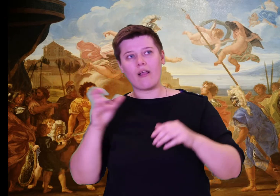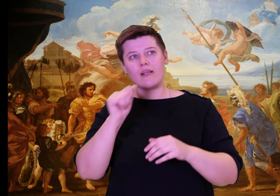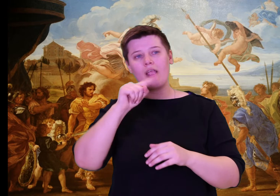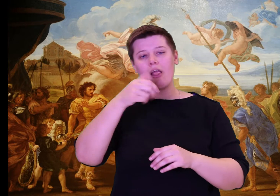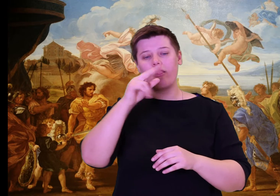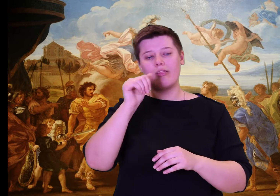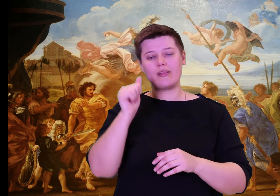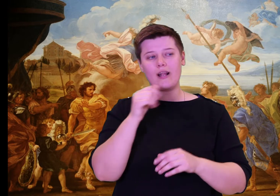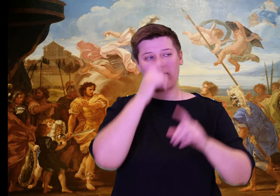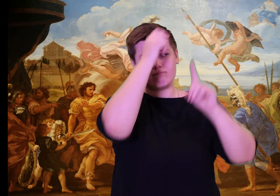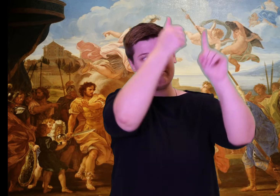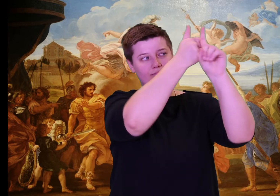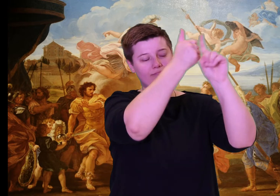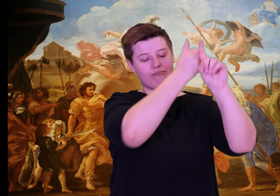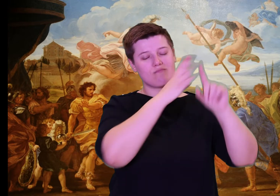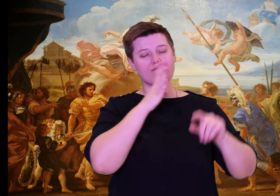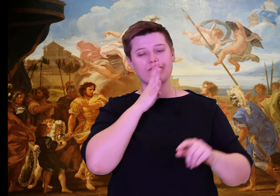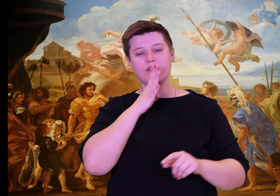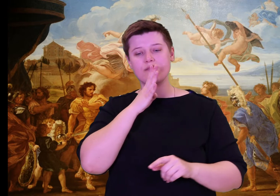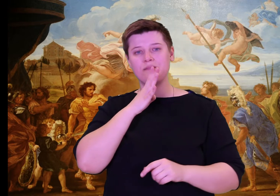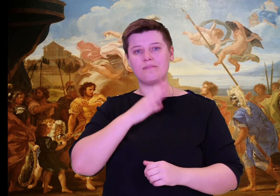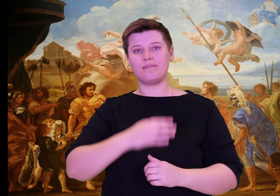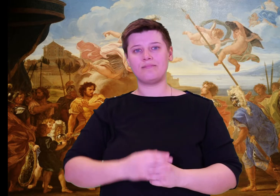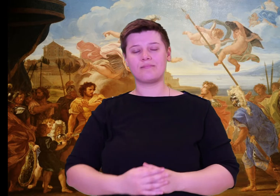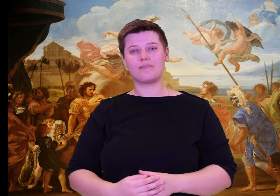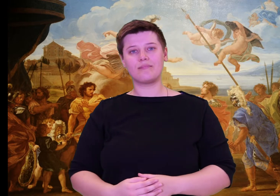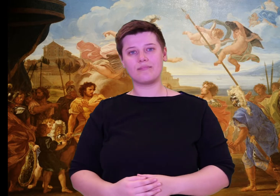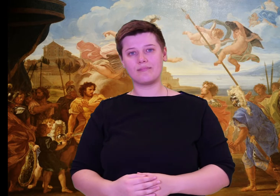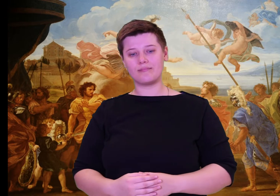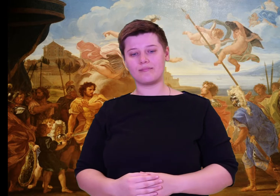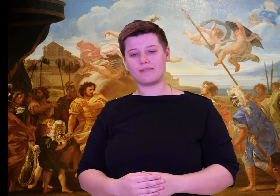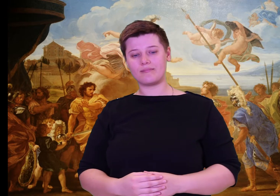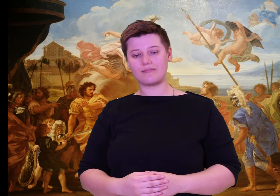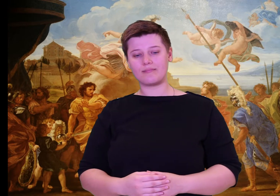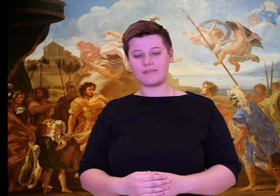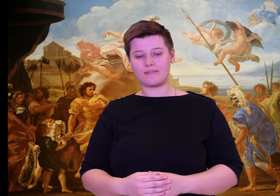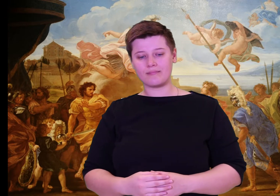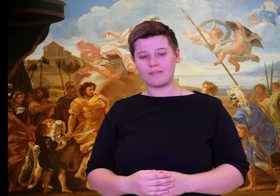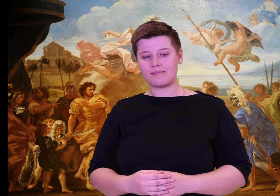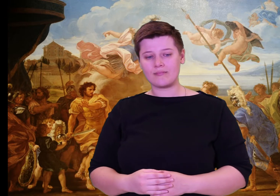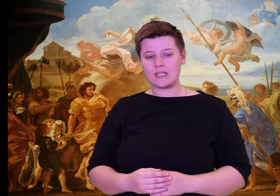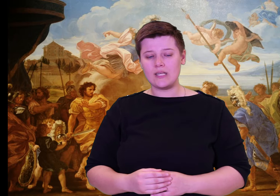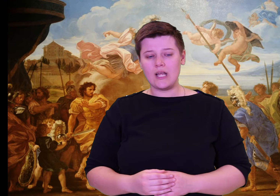You must not stay away too long, dear boy, when those proud suitors lurk inside